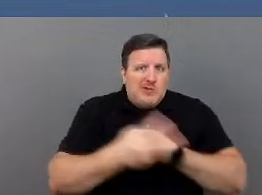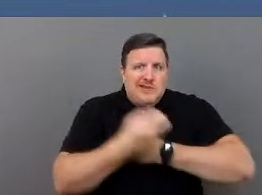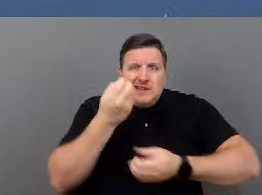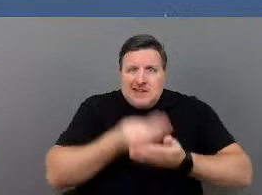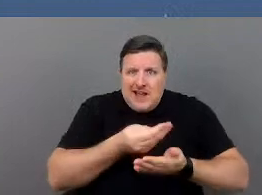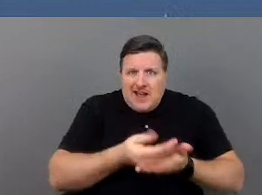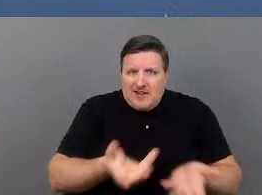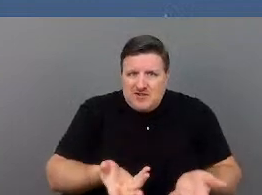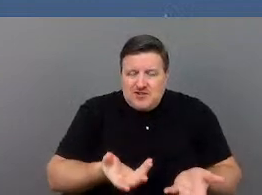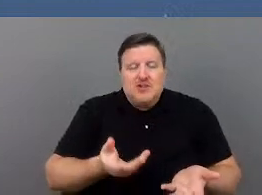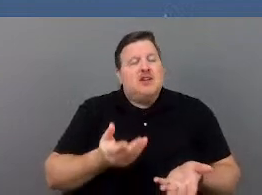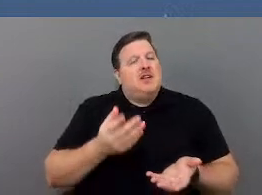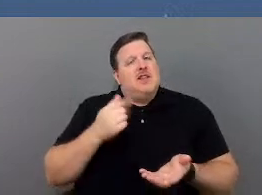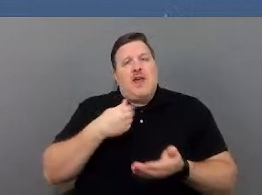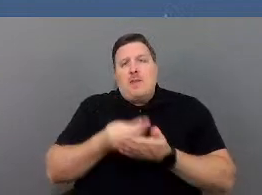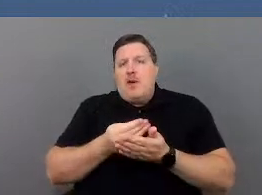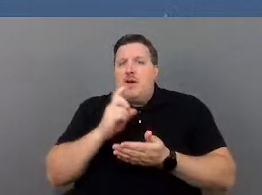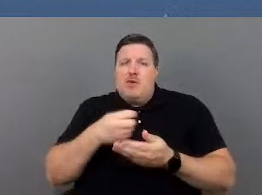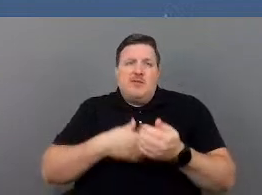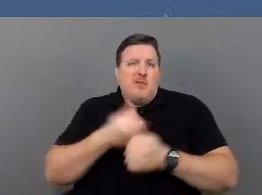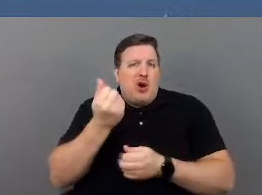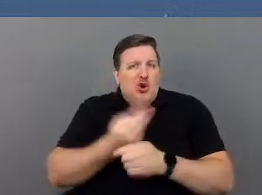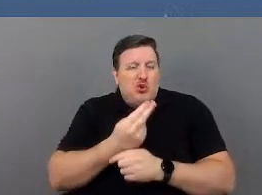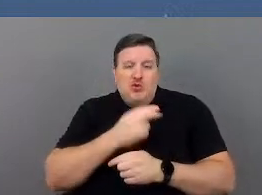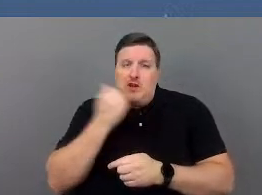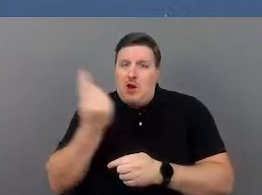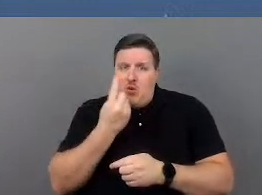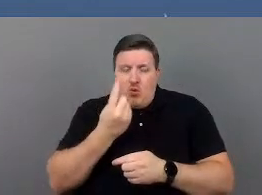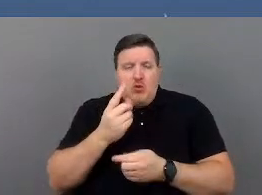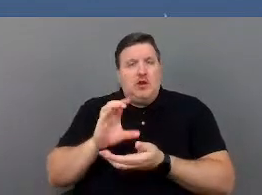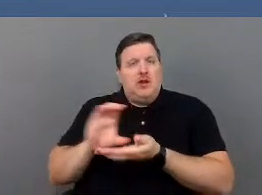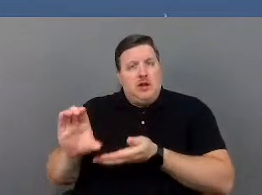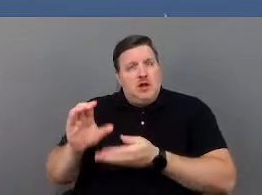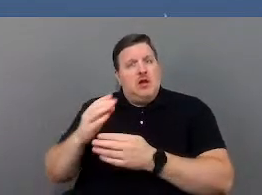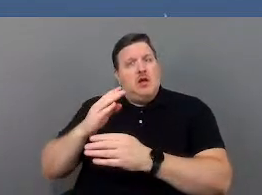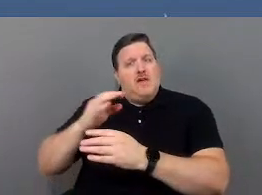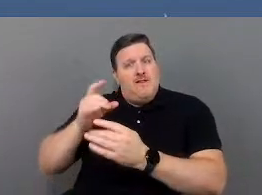MUCH BETTER USE, NOT ONLY FUNDING THE OFFICE OF VIOLENCE ON THESE ISSUES.